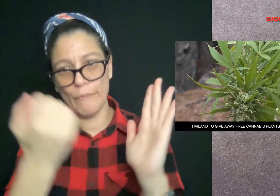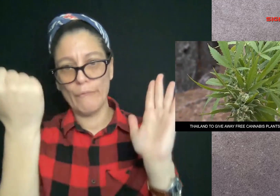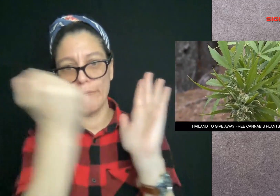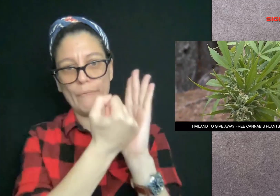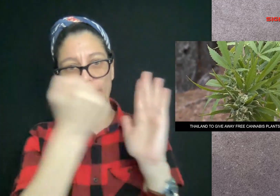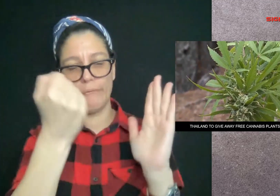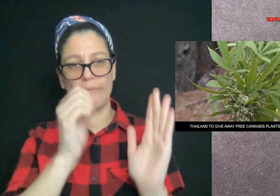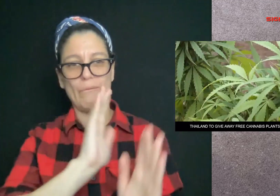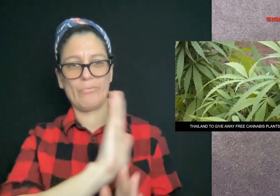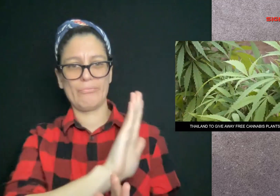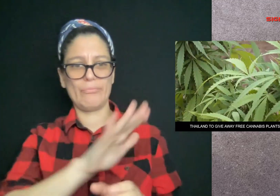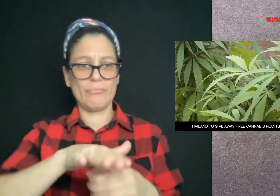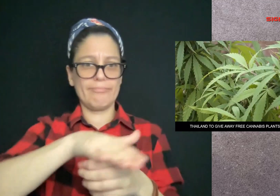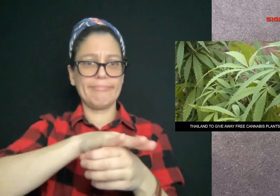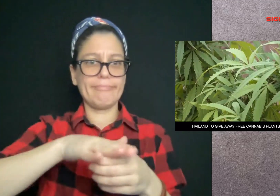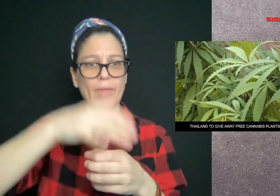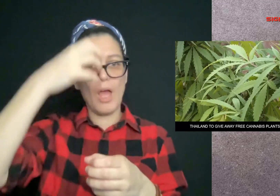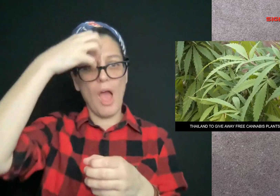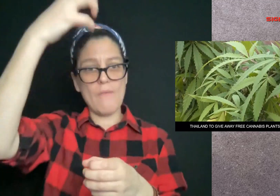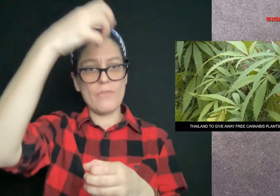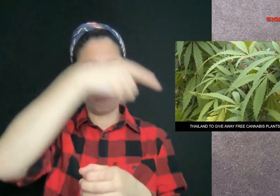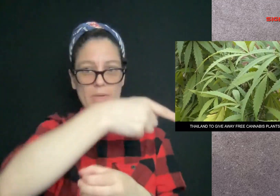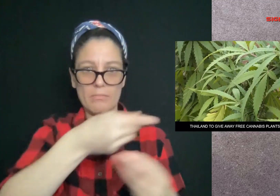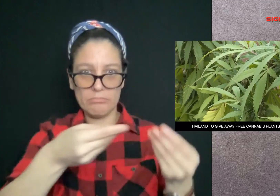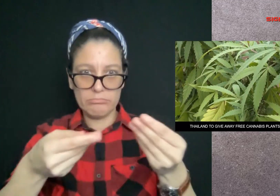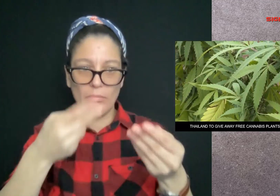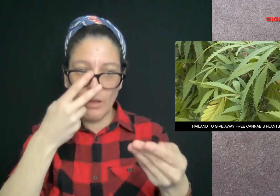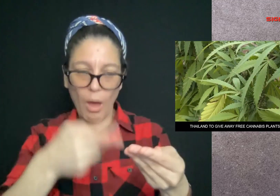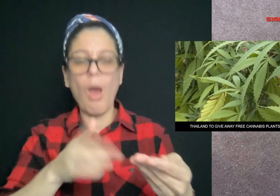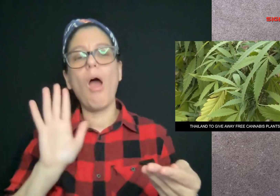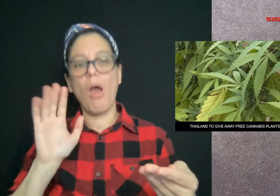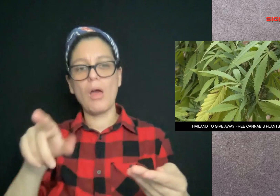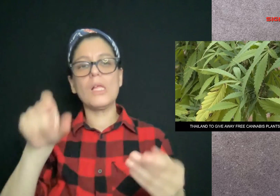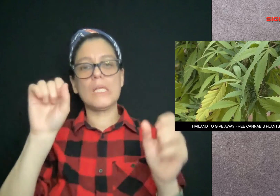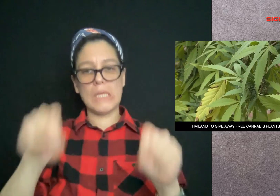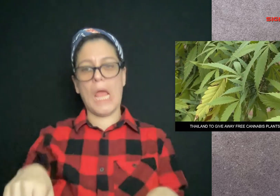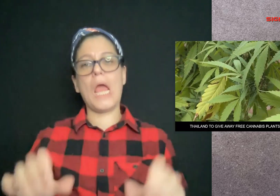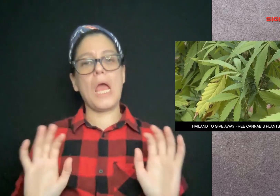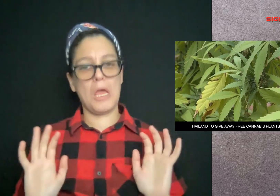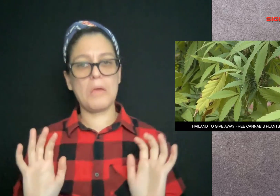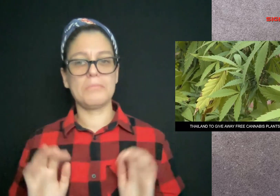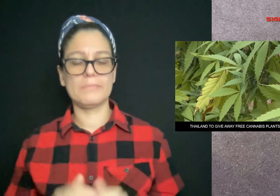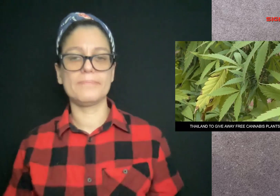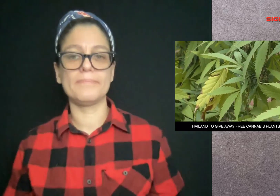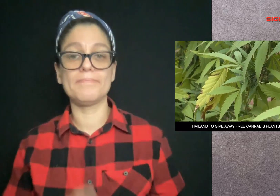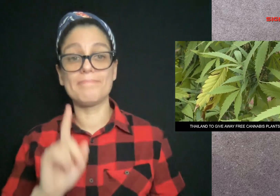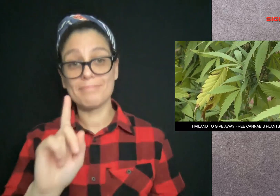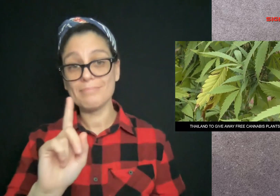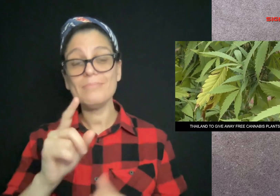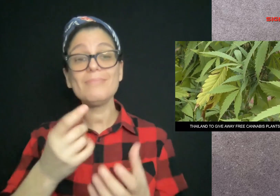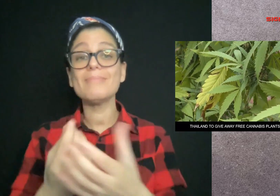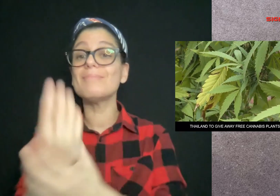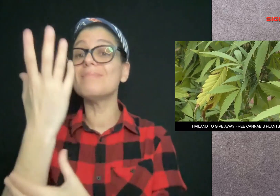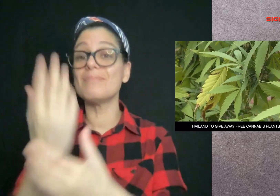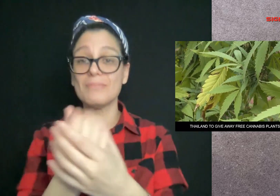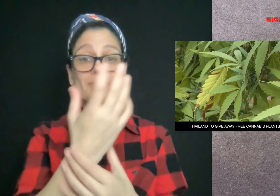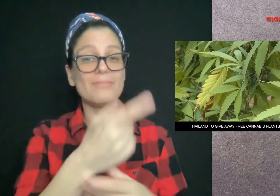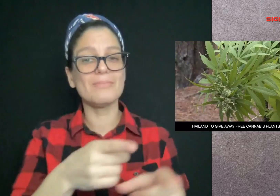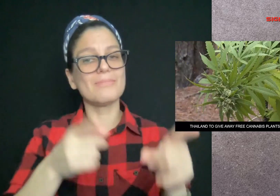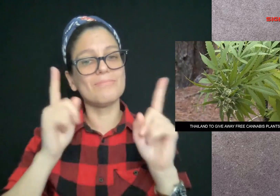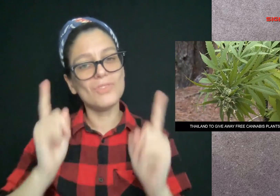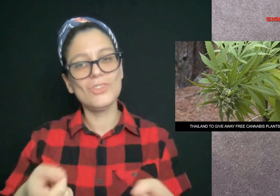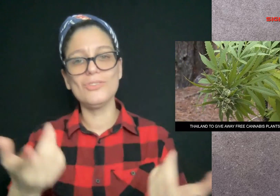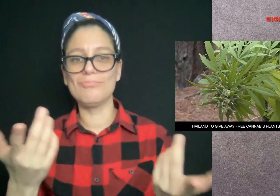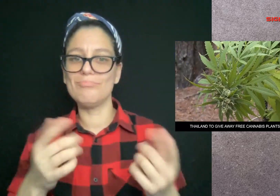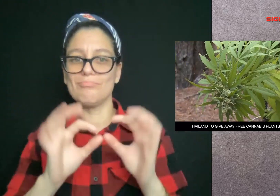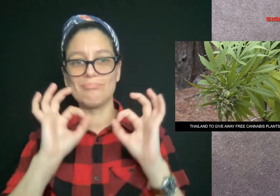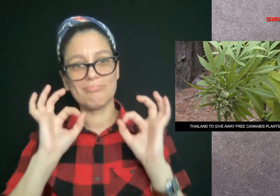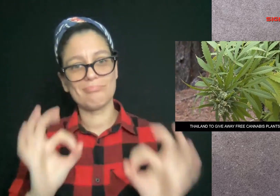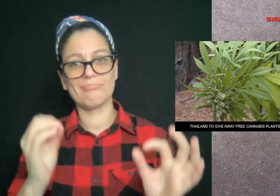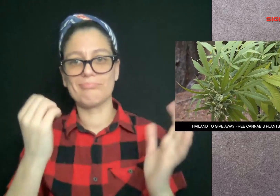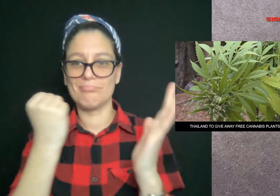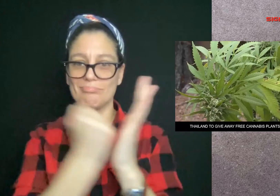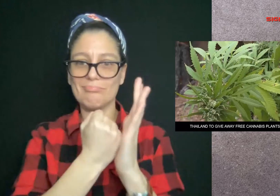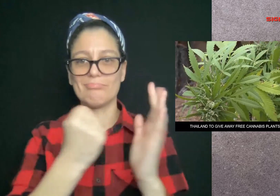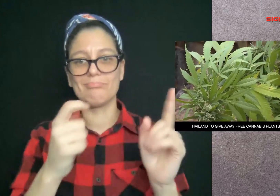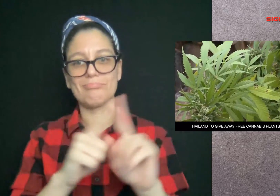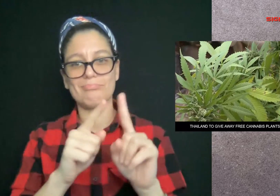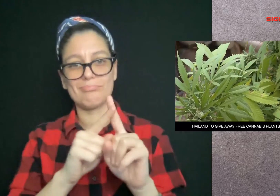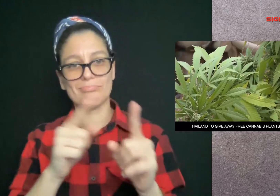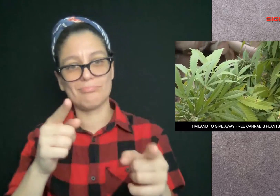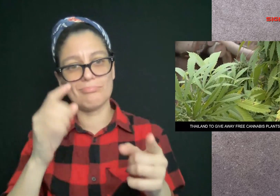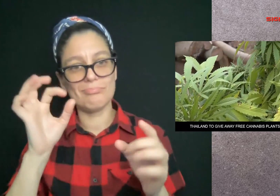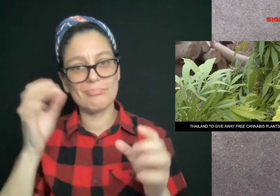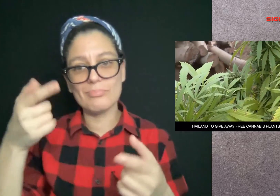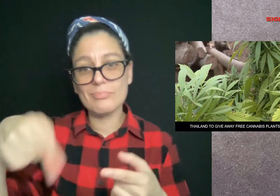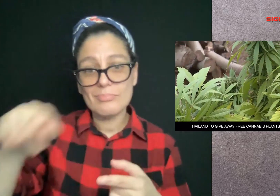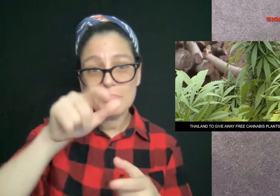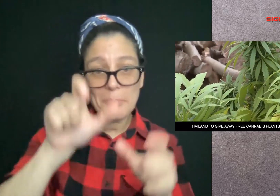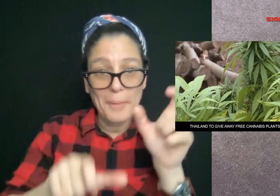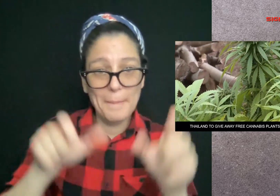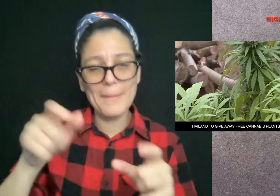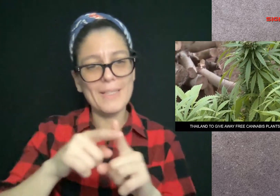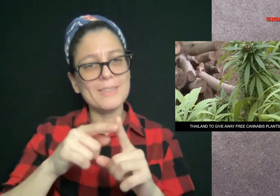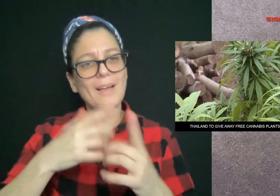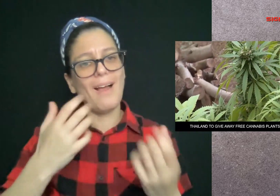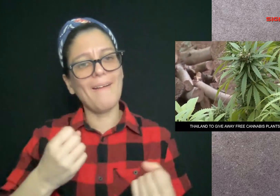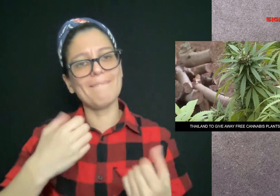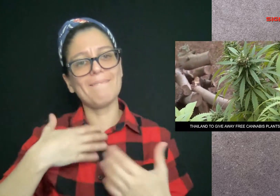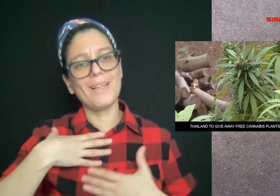notifying their local government but the plants must be medical grade and used